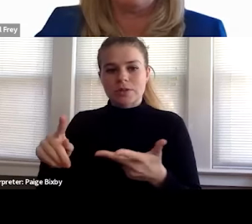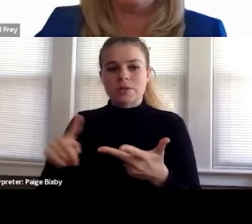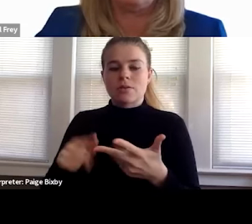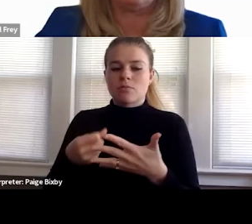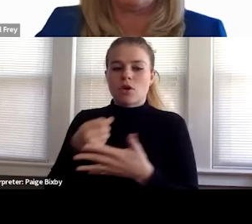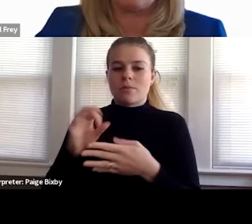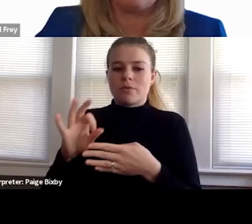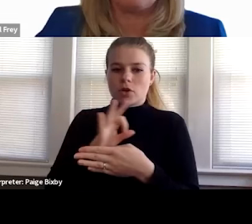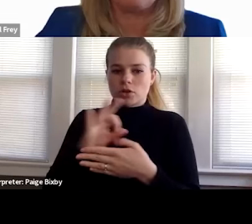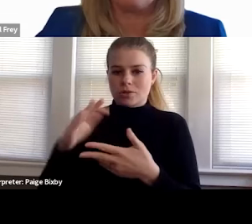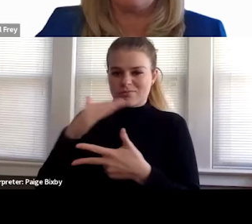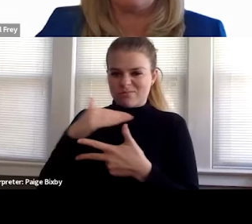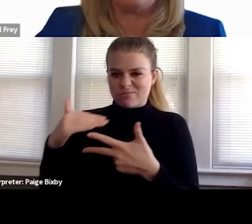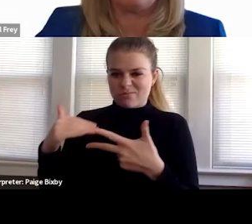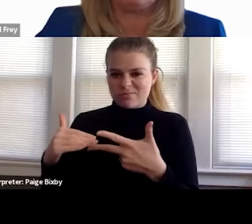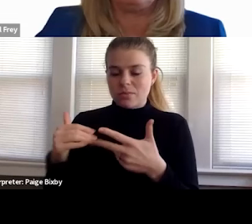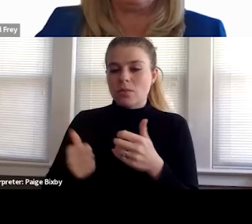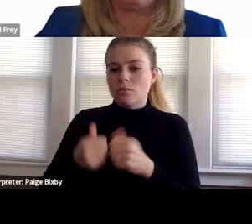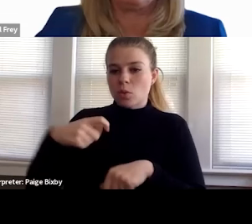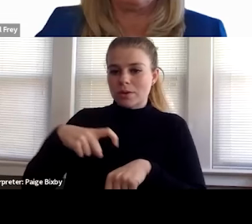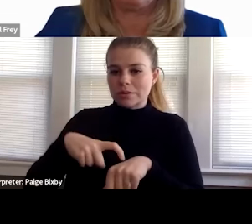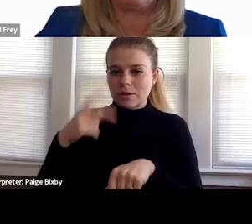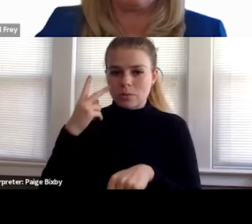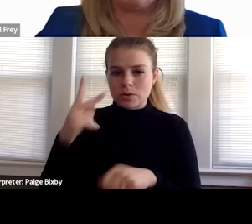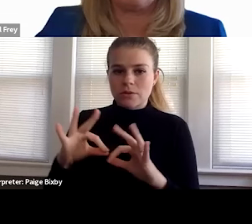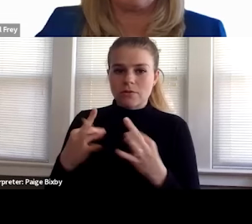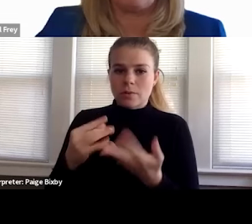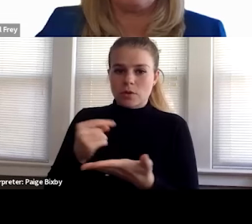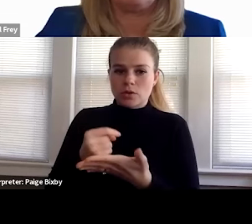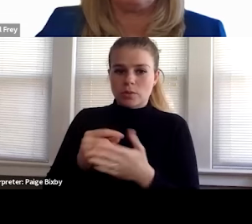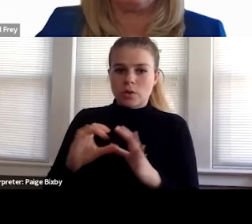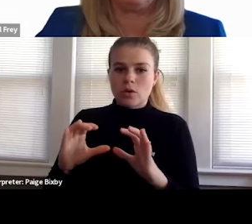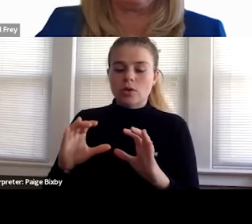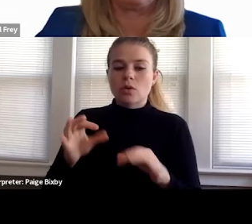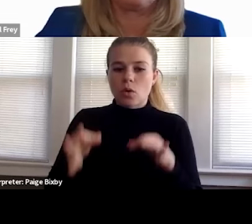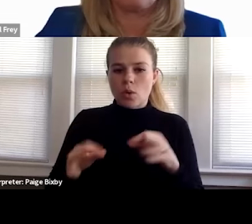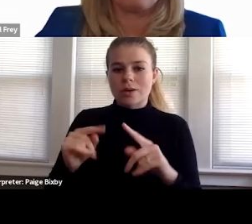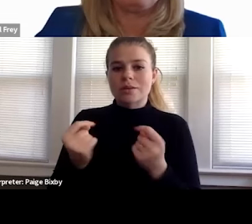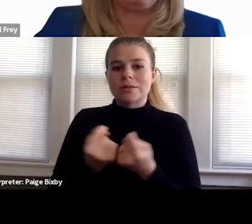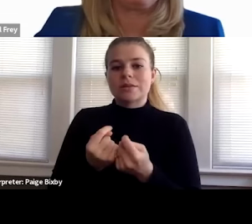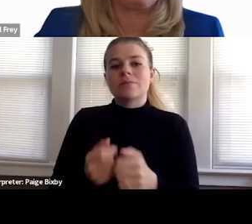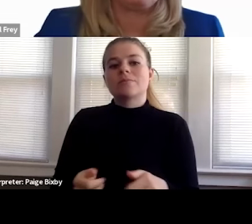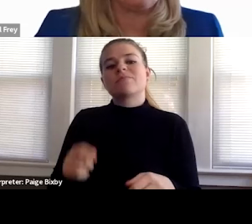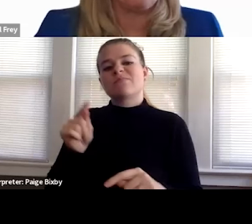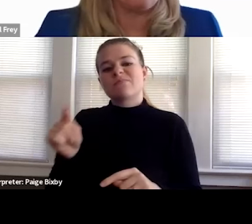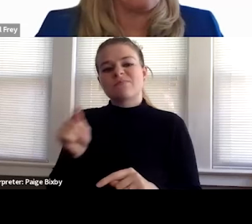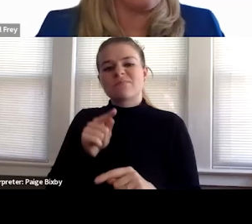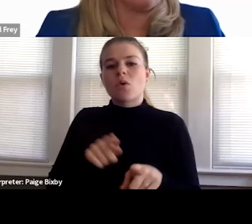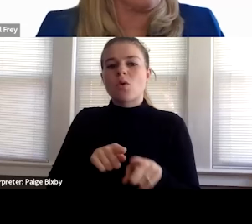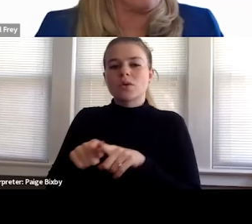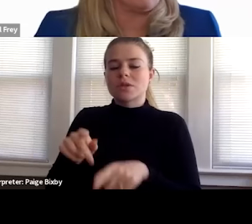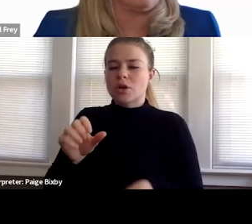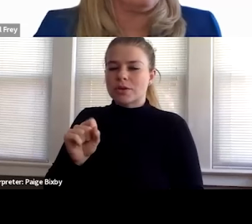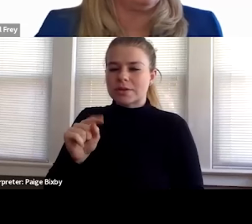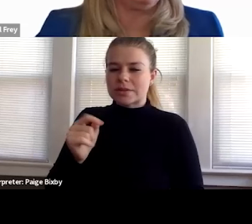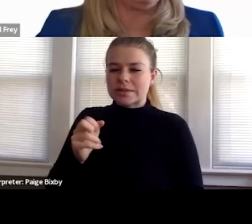Most of the time we see family treatment court team exists with family treatment courts and a steering committee or sometimes called policy committee.